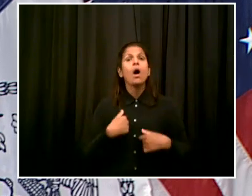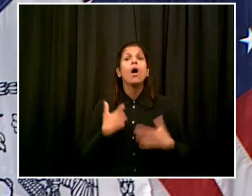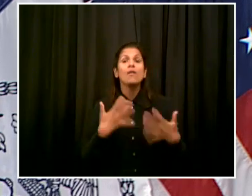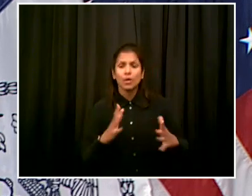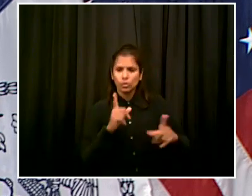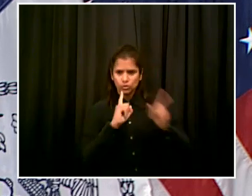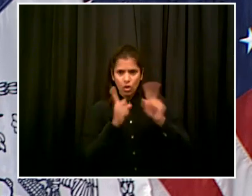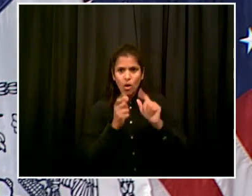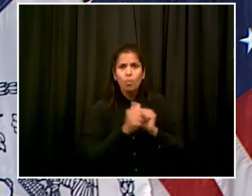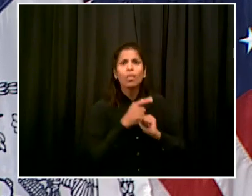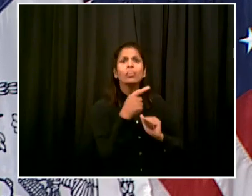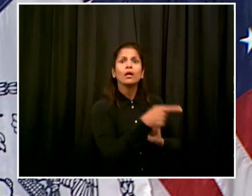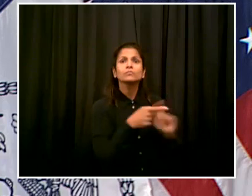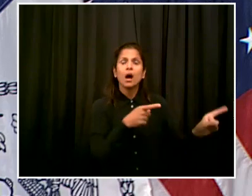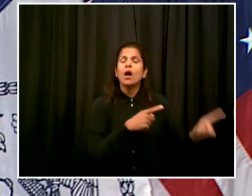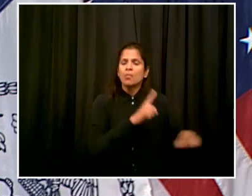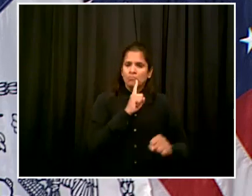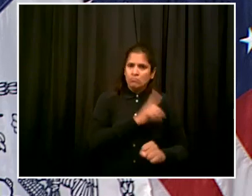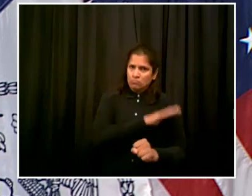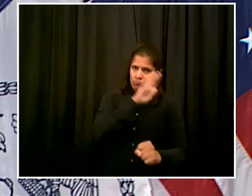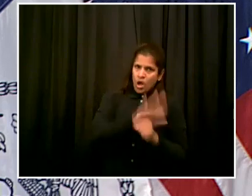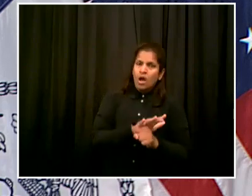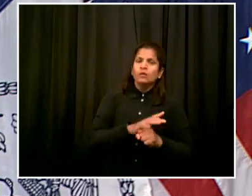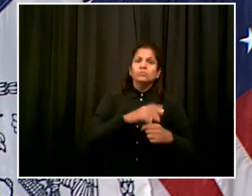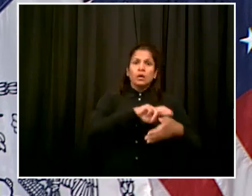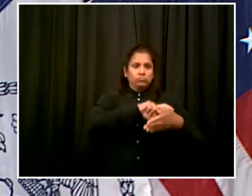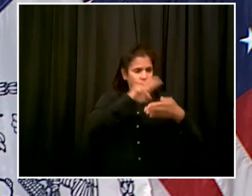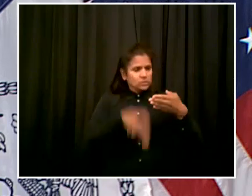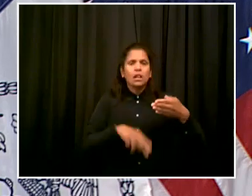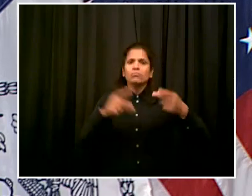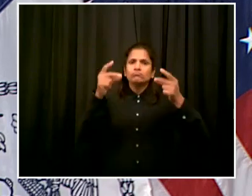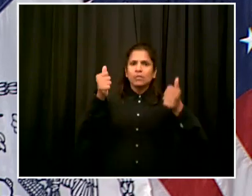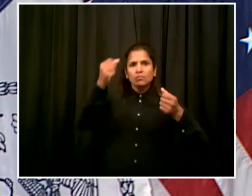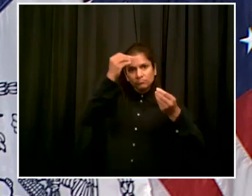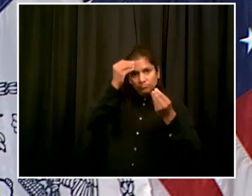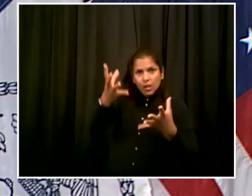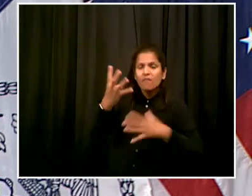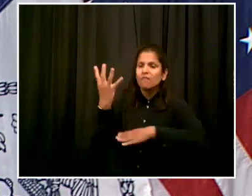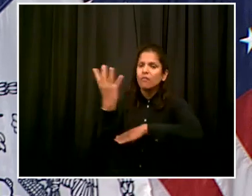OVER THE NEXT WEEK OR TWO IS THAT QUEST